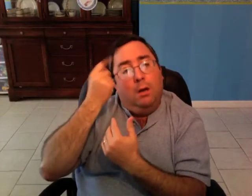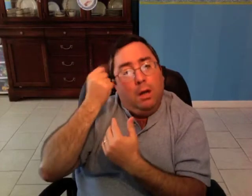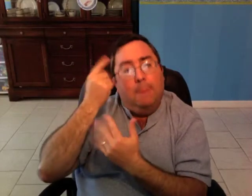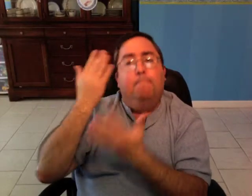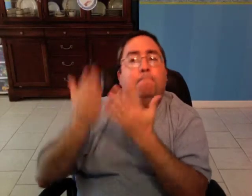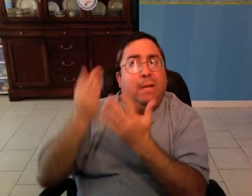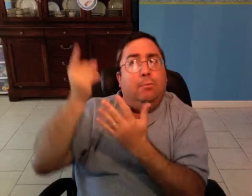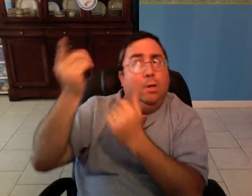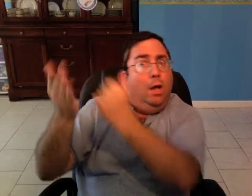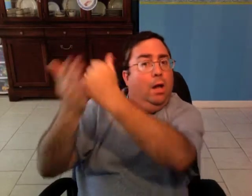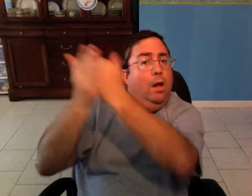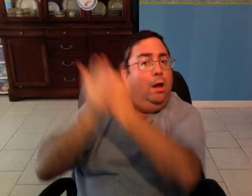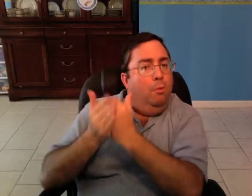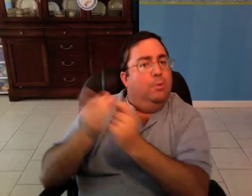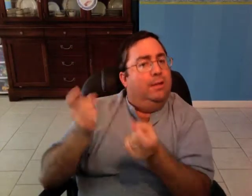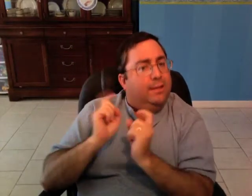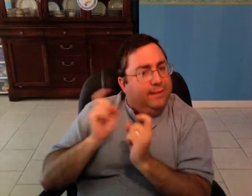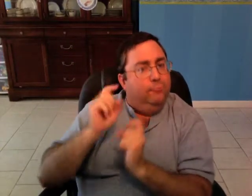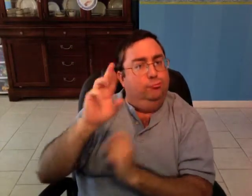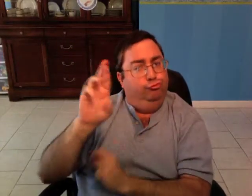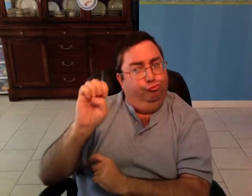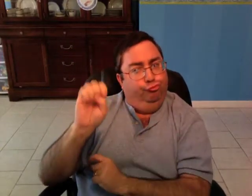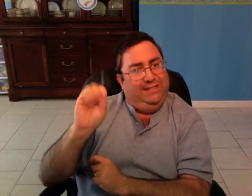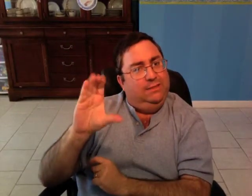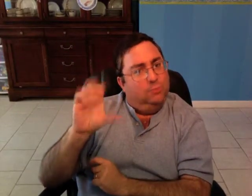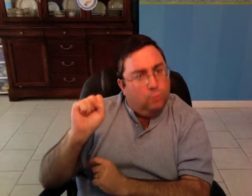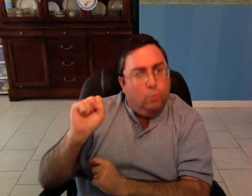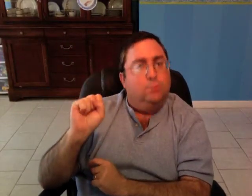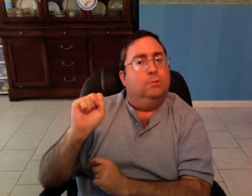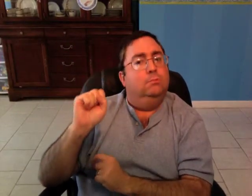maybe with some resources provided to us,